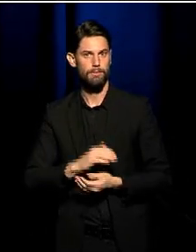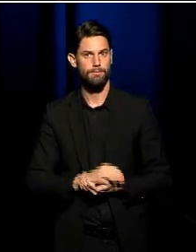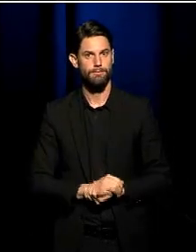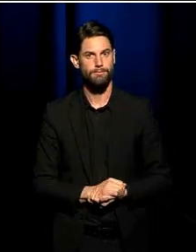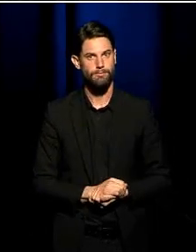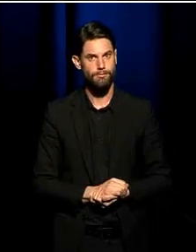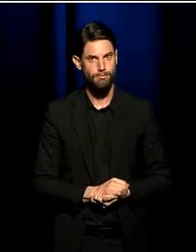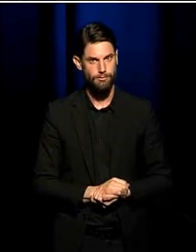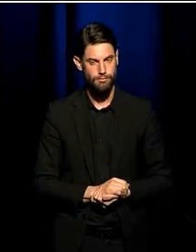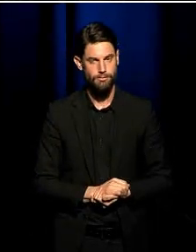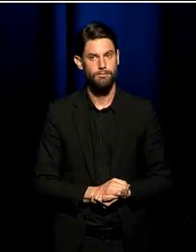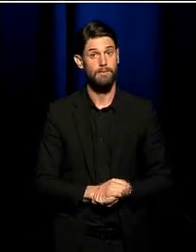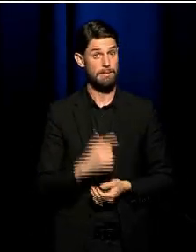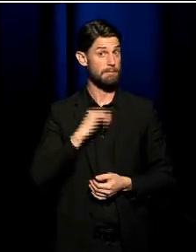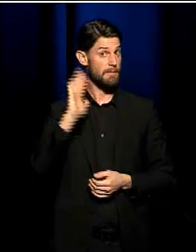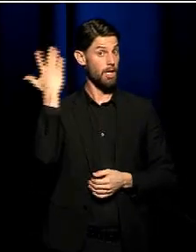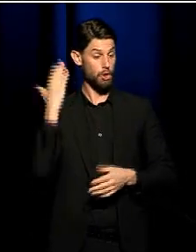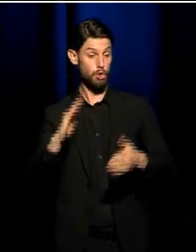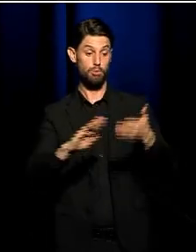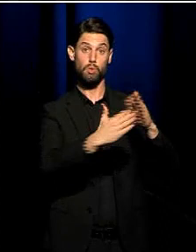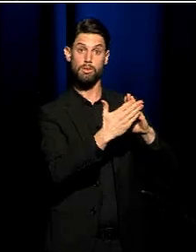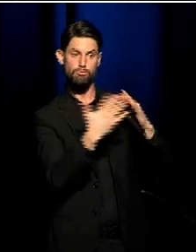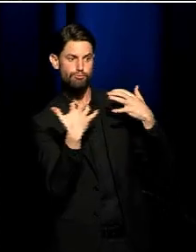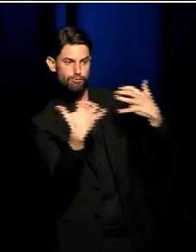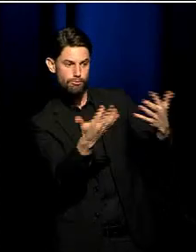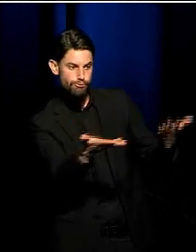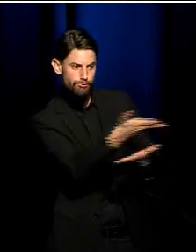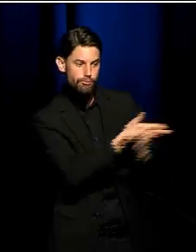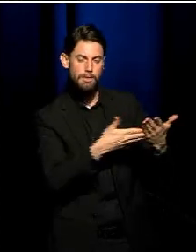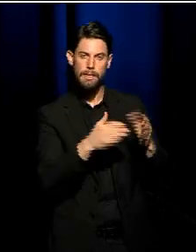has included community forums, stakeholder workshops, private sessions,